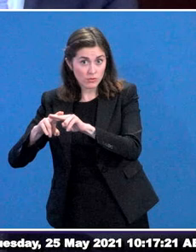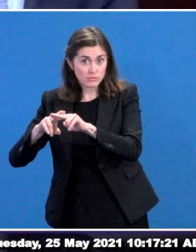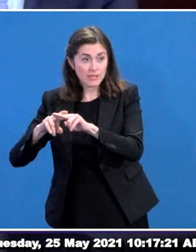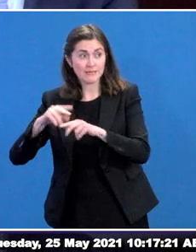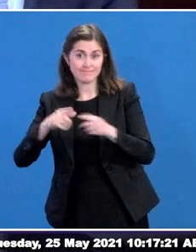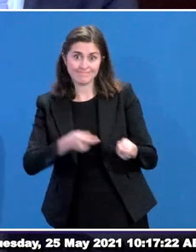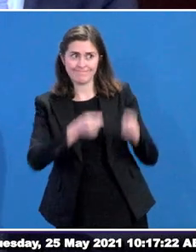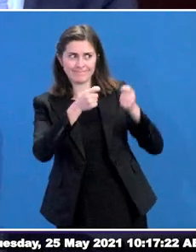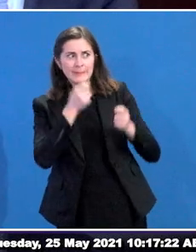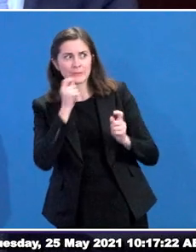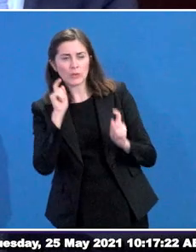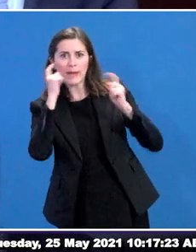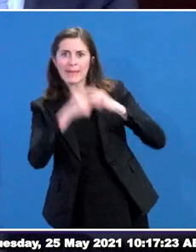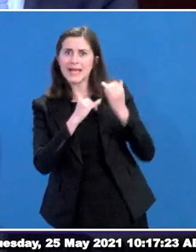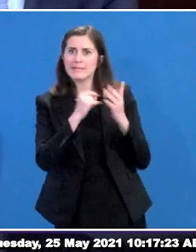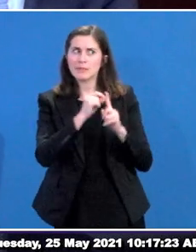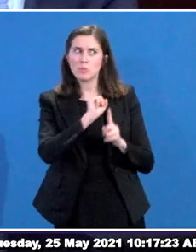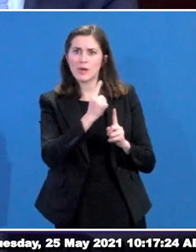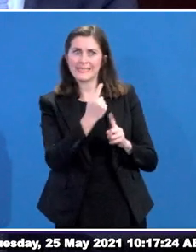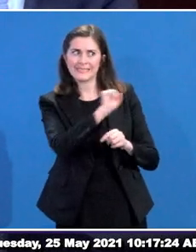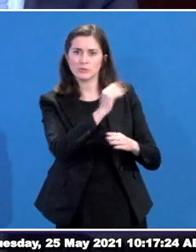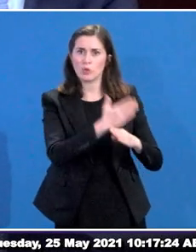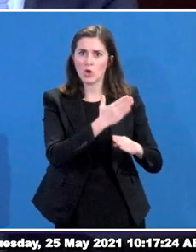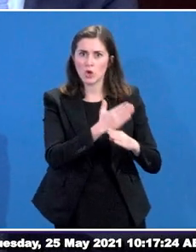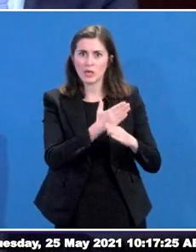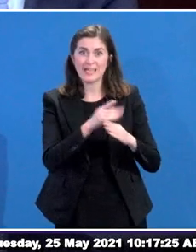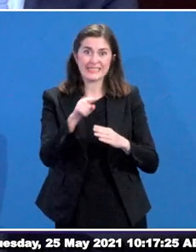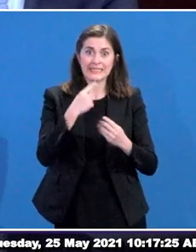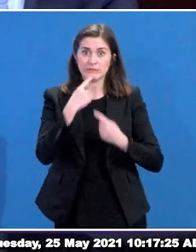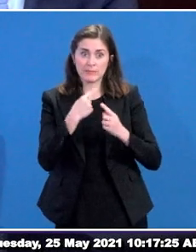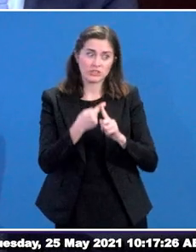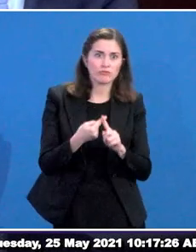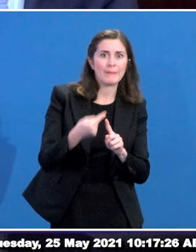And any information that you had about his previous employment. (CROSSTALK)